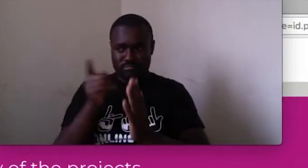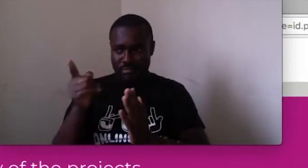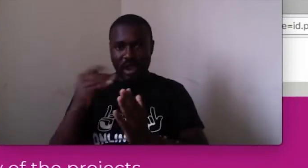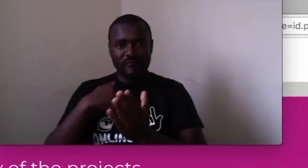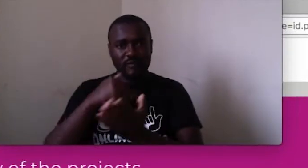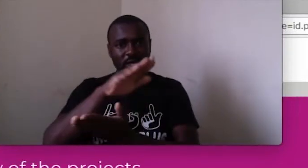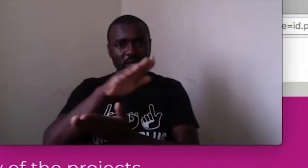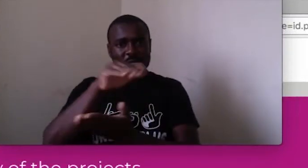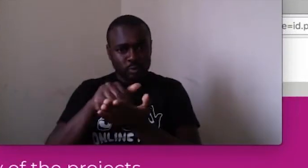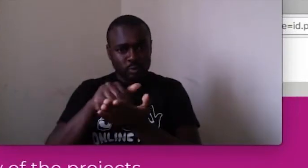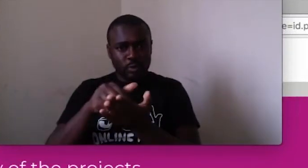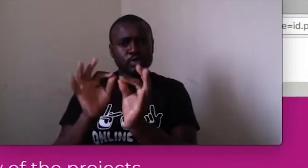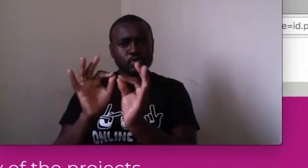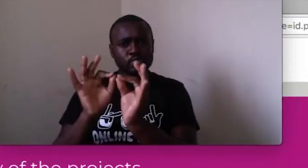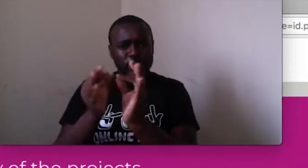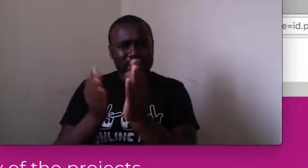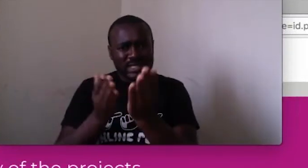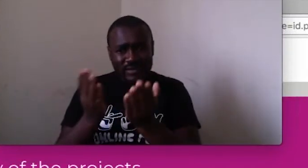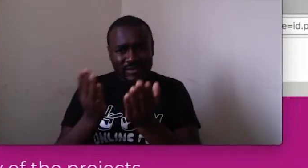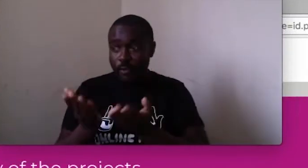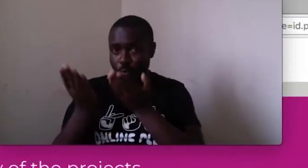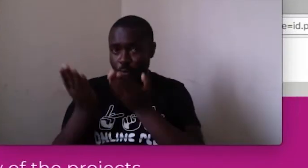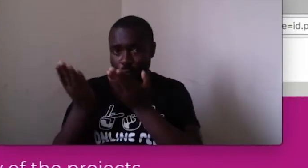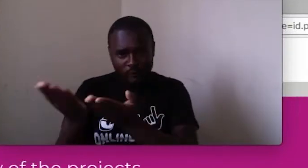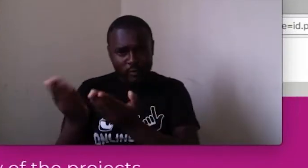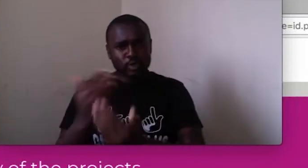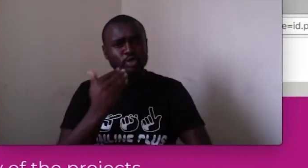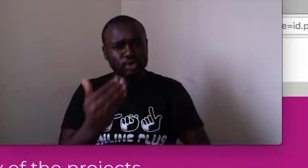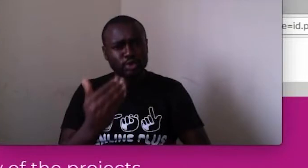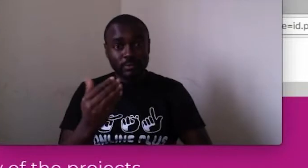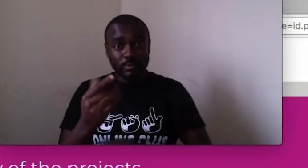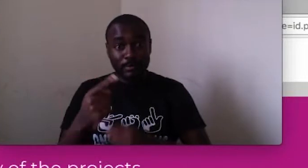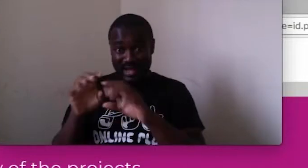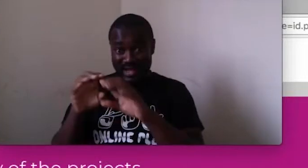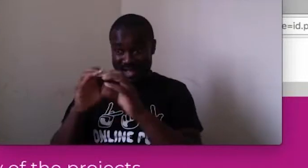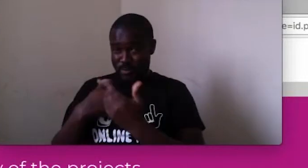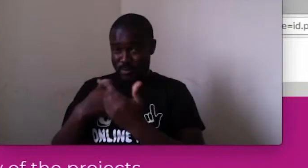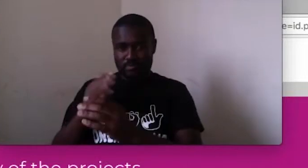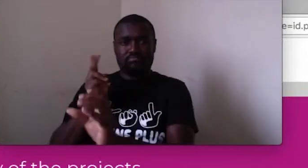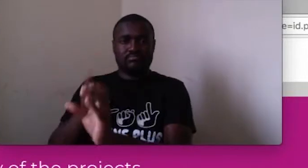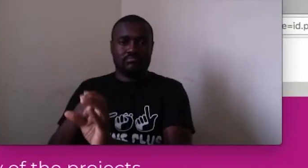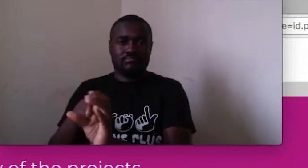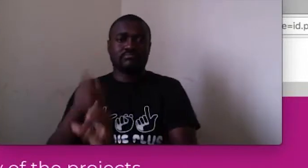also there they had a deaf programme those interpretation services they offered